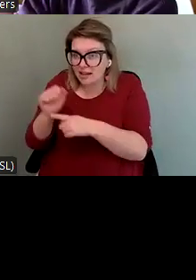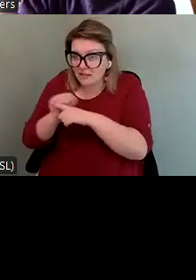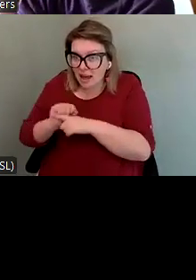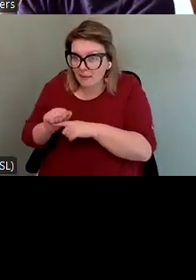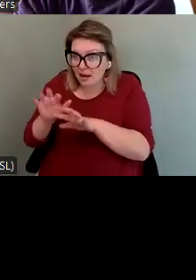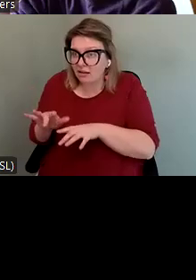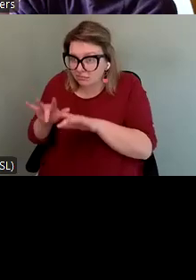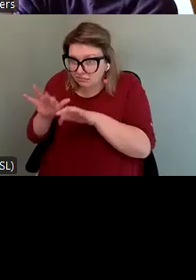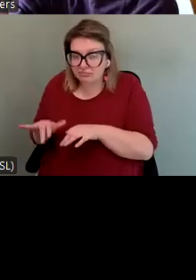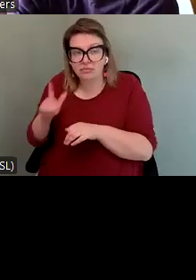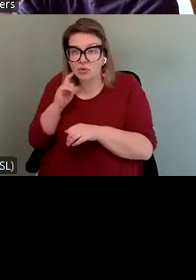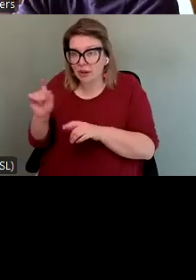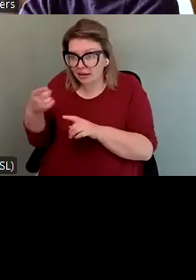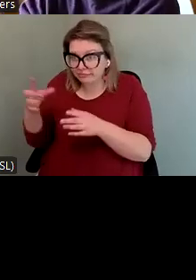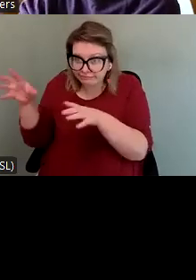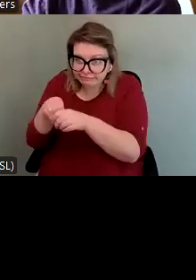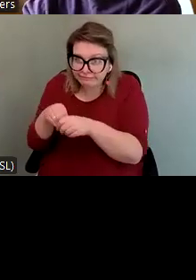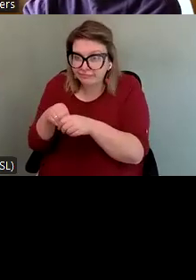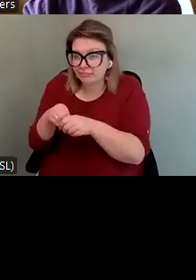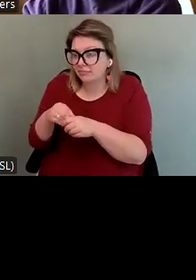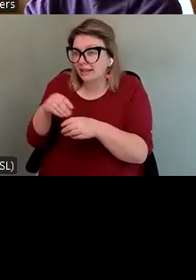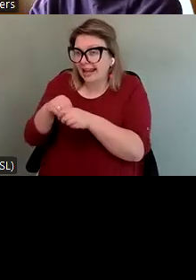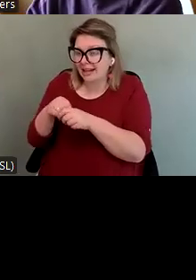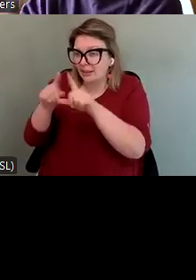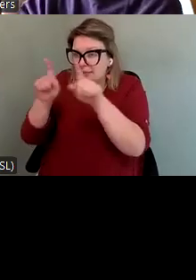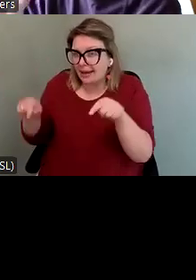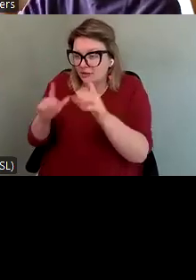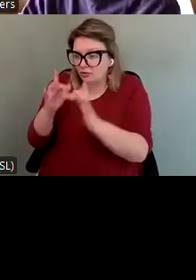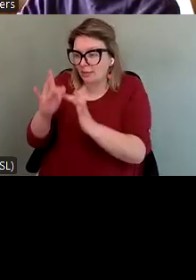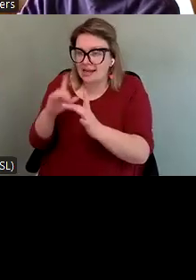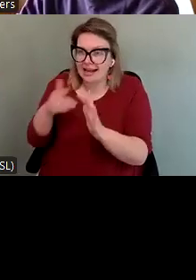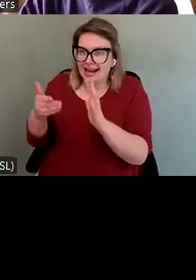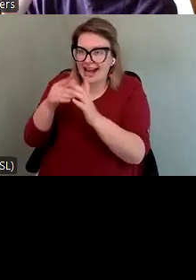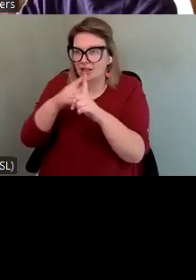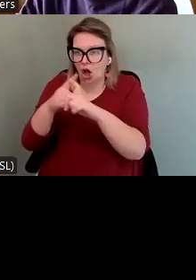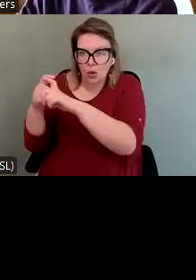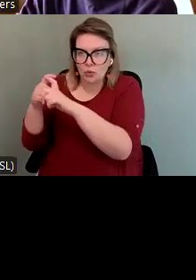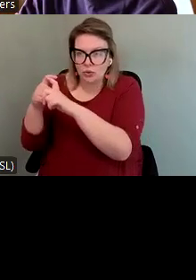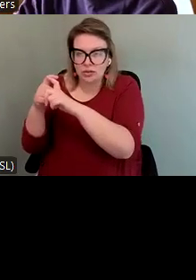you can actually add code to the page template to your website. I wouldn't recommend doing that unless you really have to.